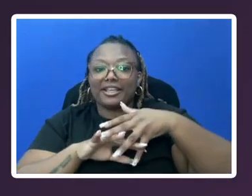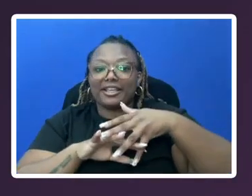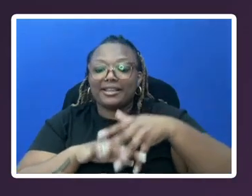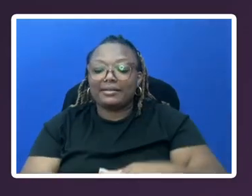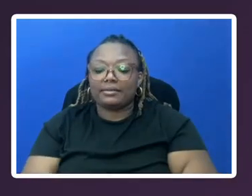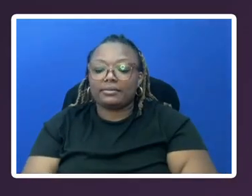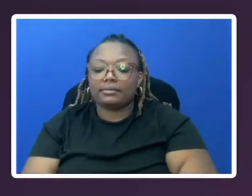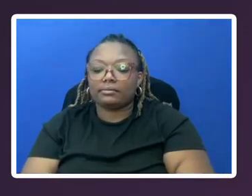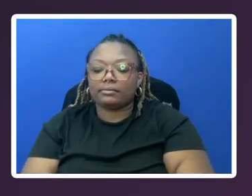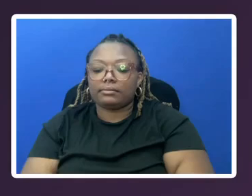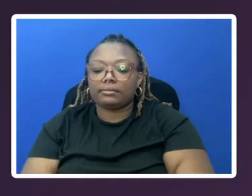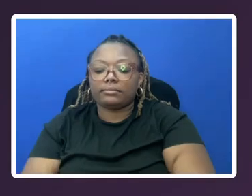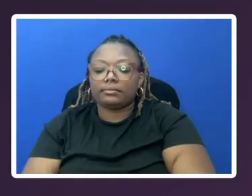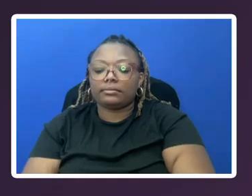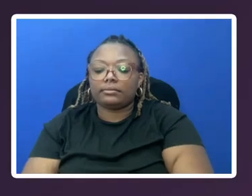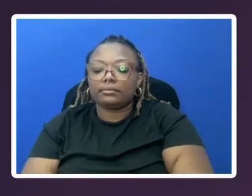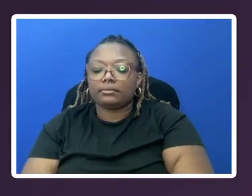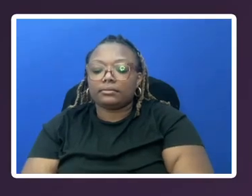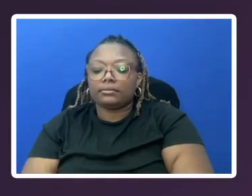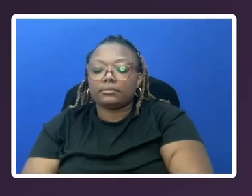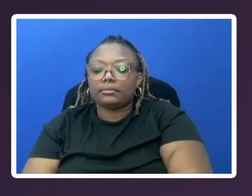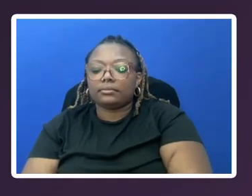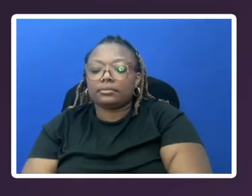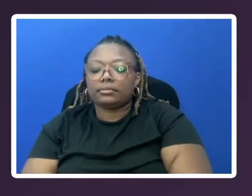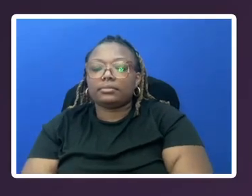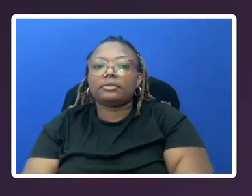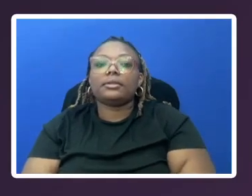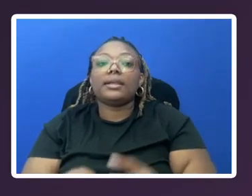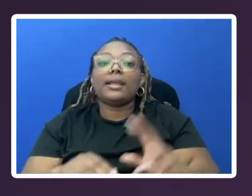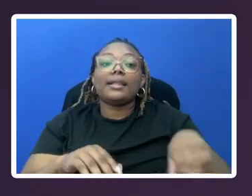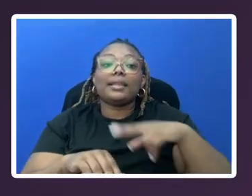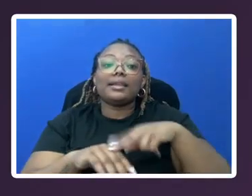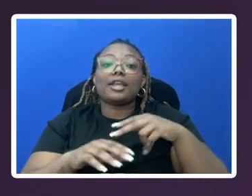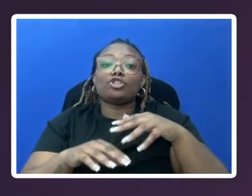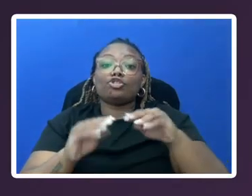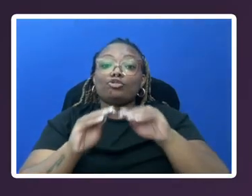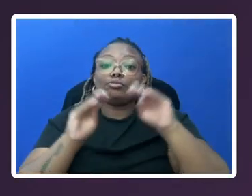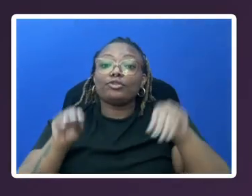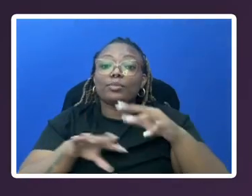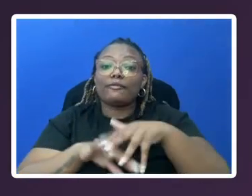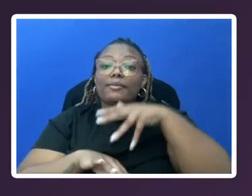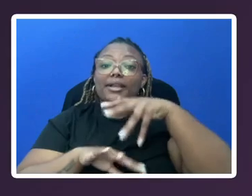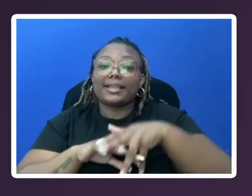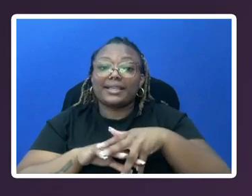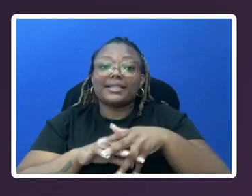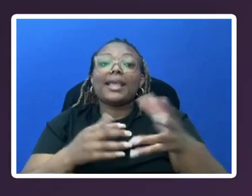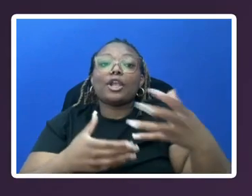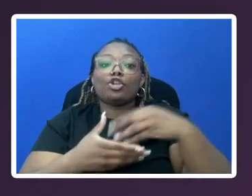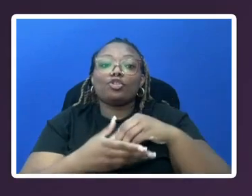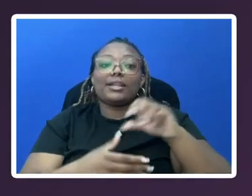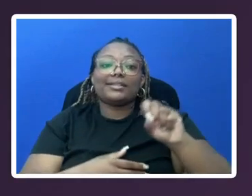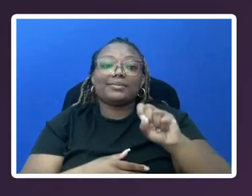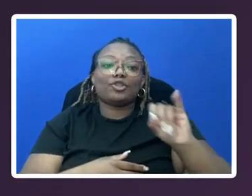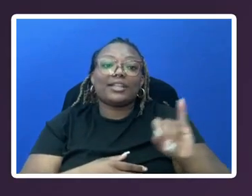Okay. The National Museum of American Indian is part of the Smithsonian Institution. We have